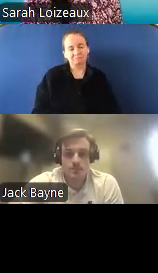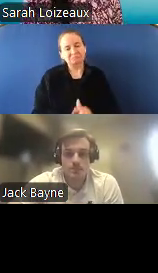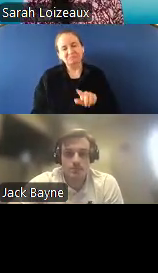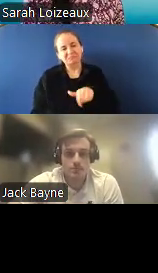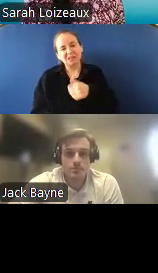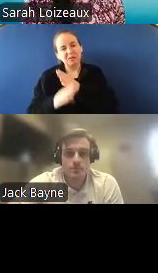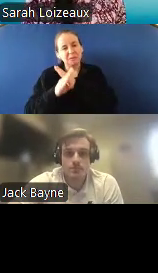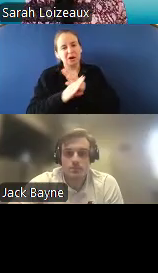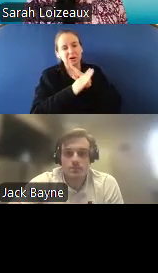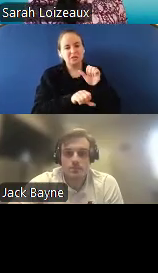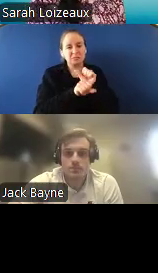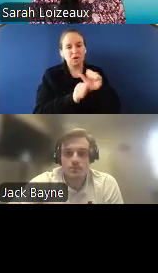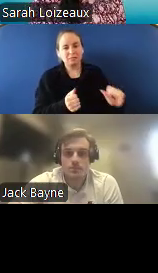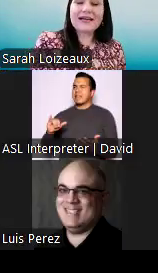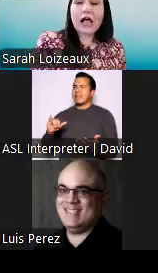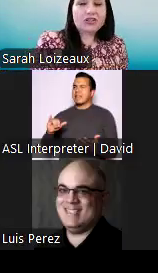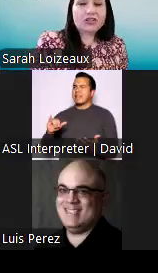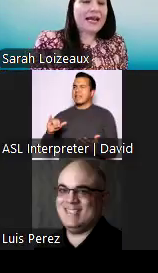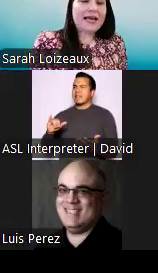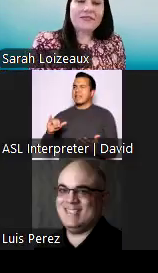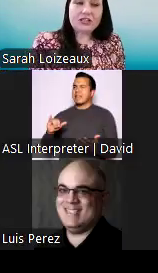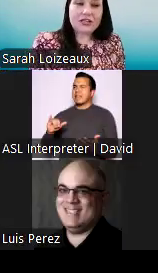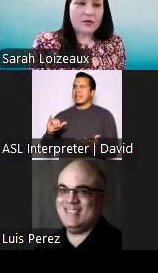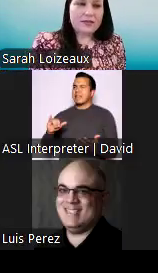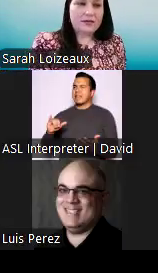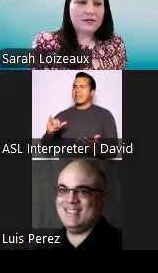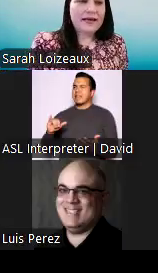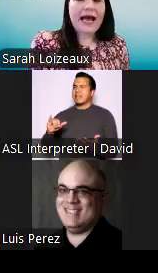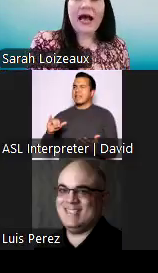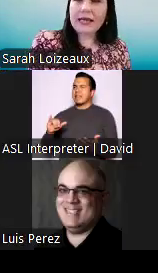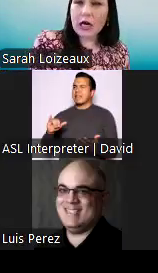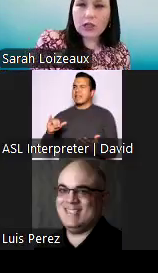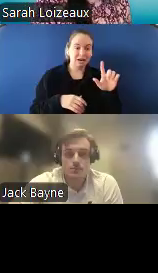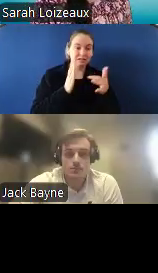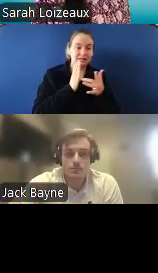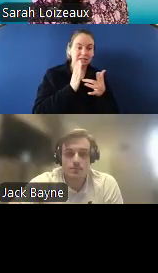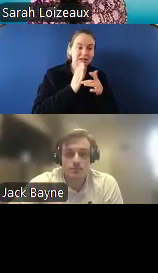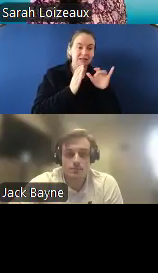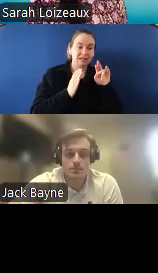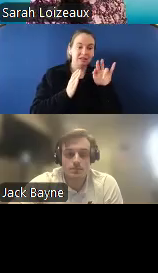employment. At the Carroll Technology & Innovation Council out in Carroll County, Maryland,